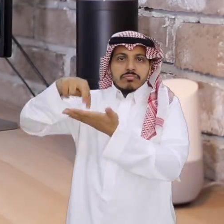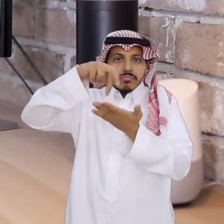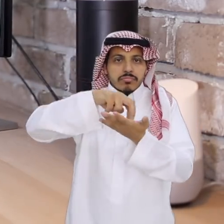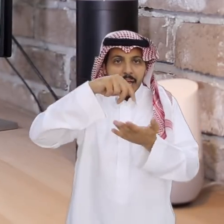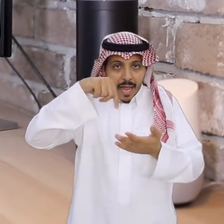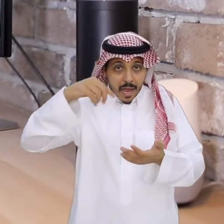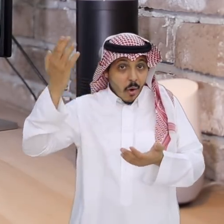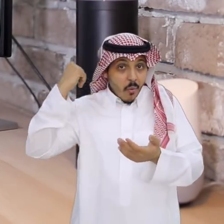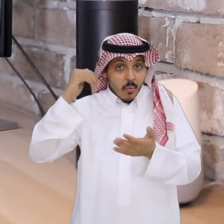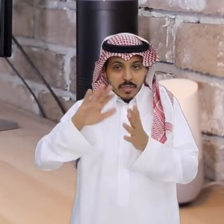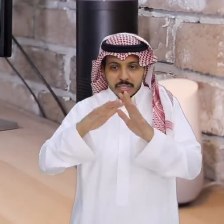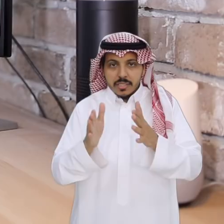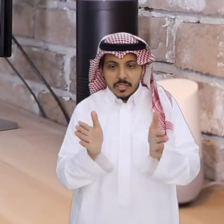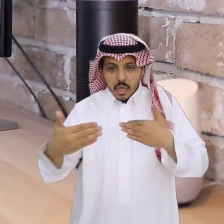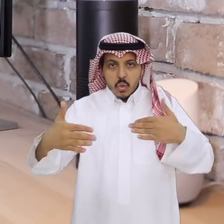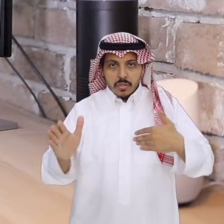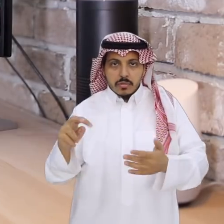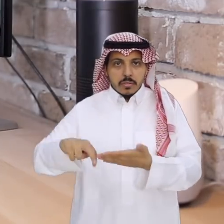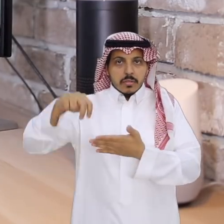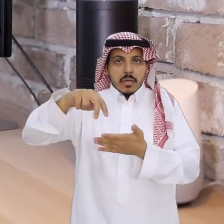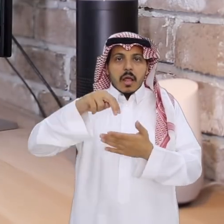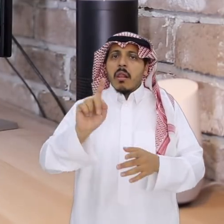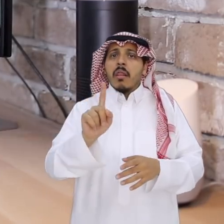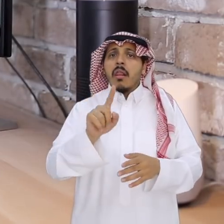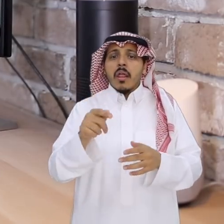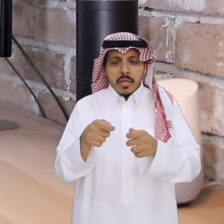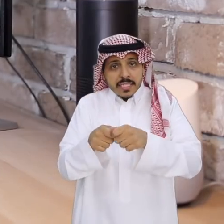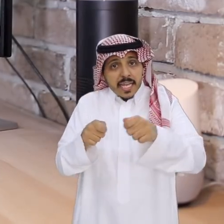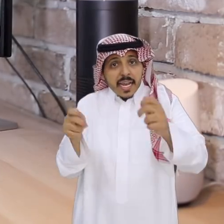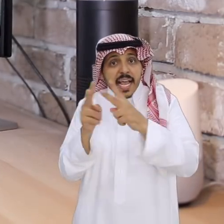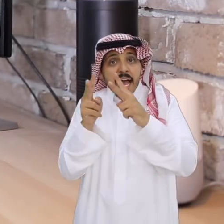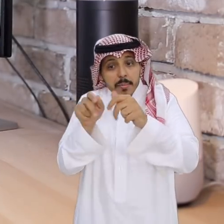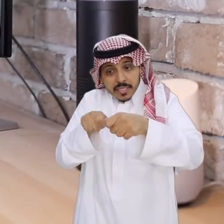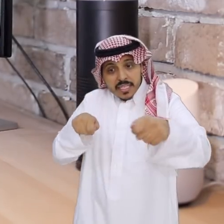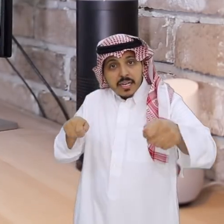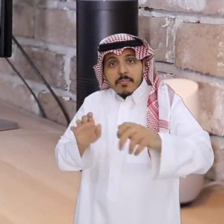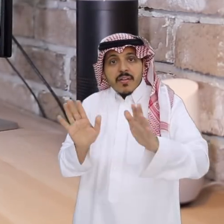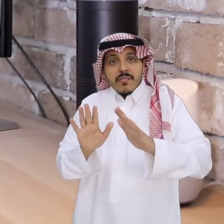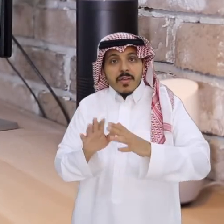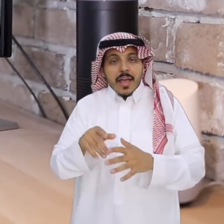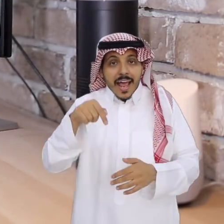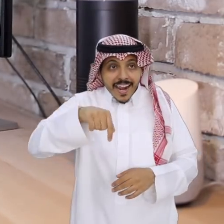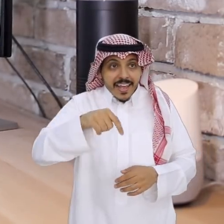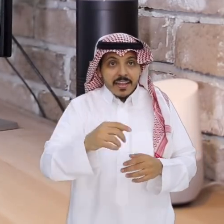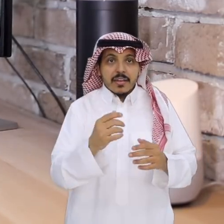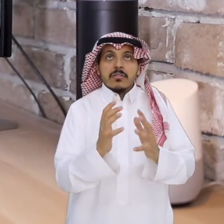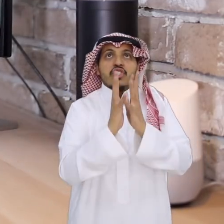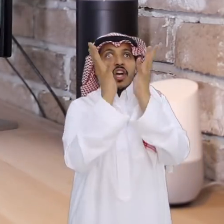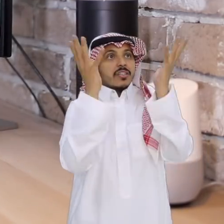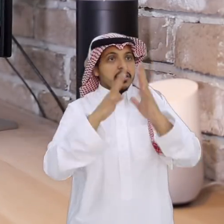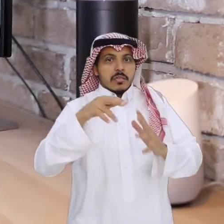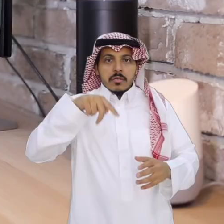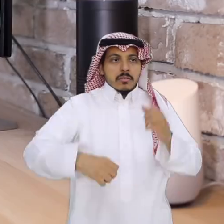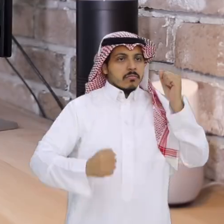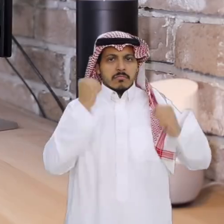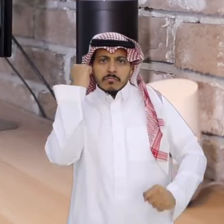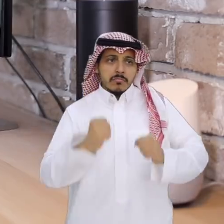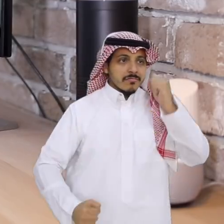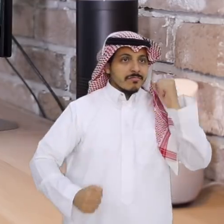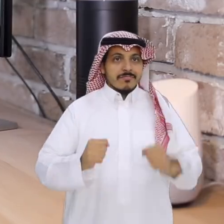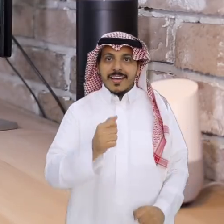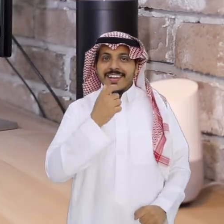But Atlas this time is walking while feeling relaxed in a wood.